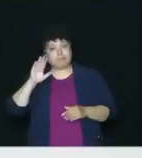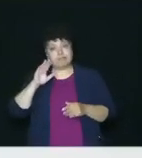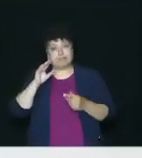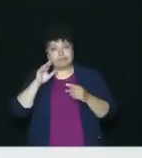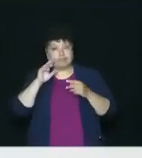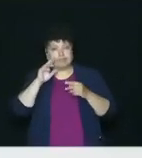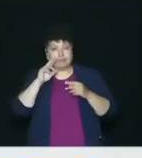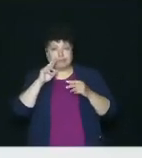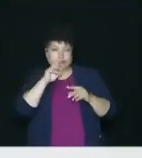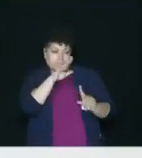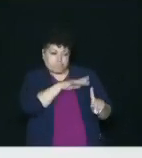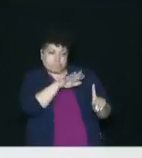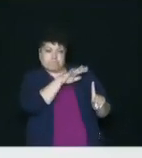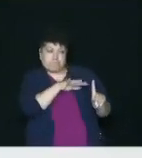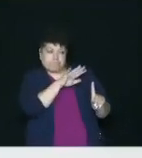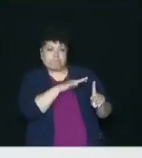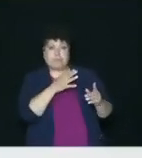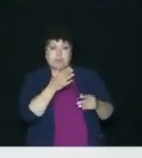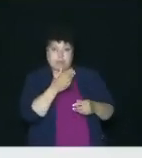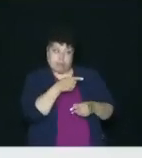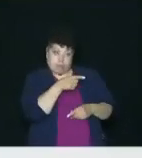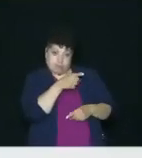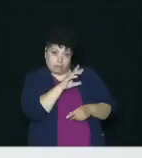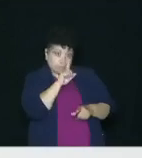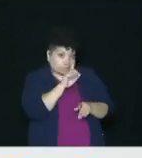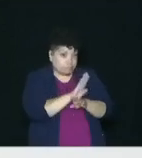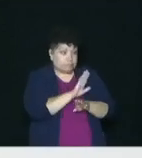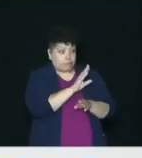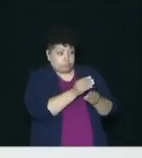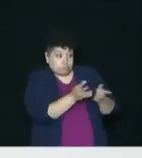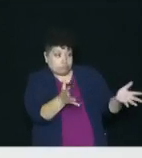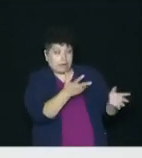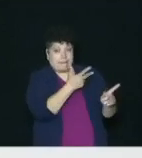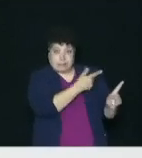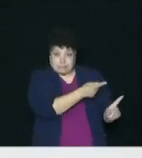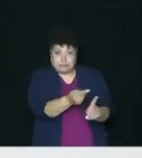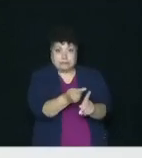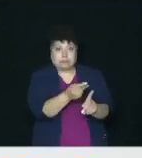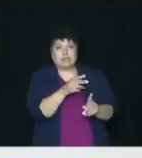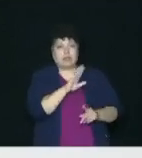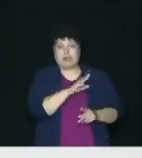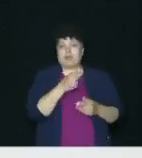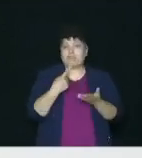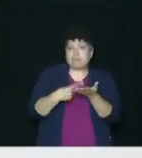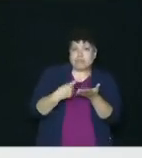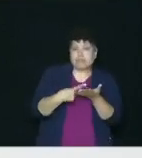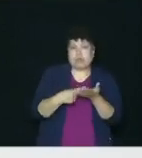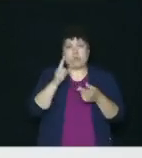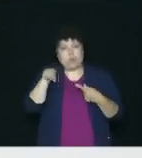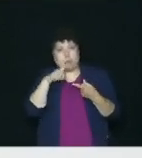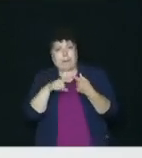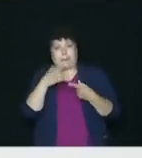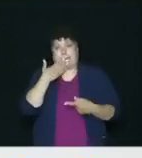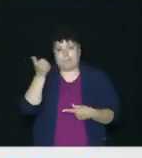MODERNA ALSO SAID THEY WANT TO